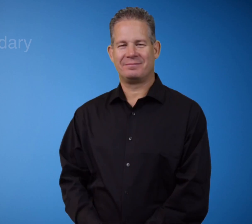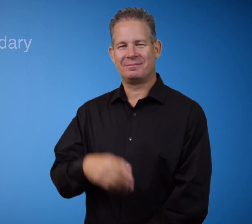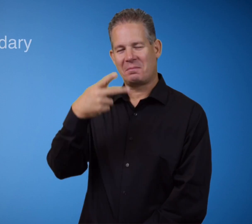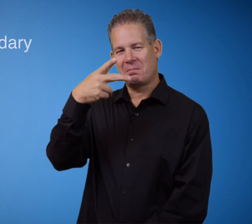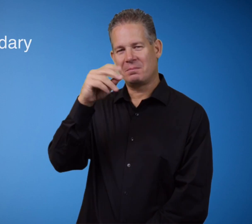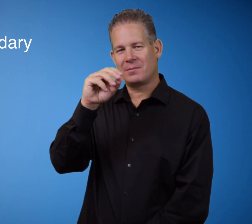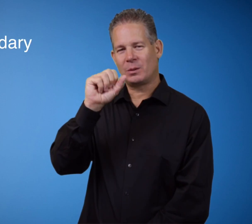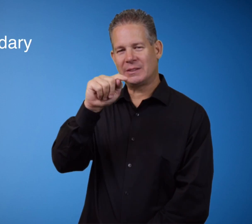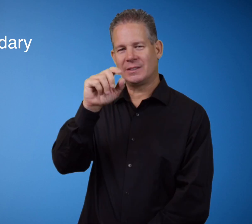Post-secondary.